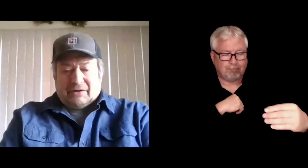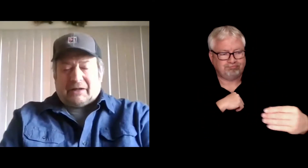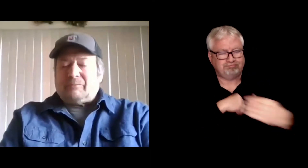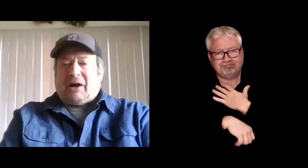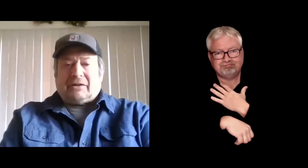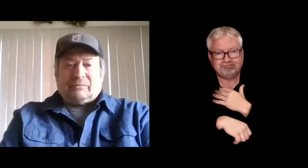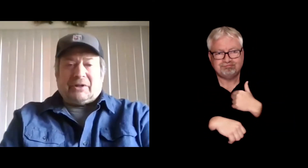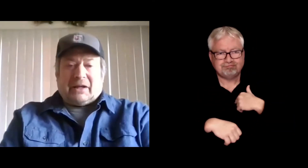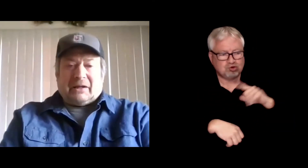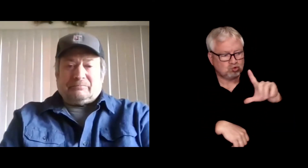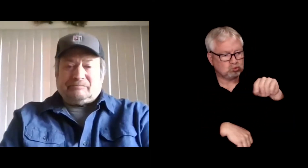than I could possibly name.